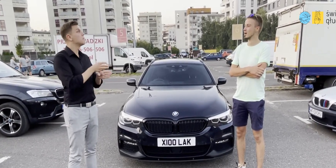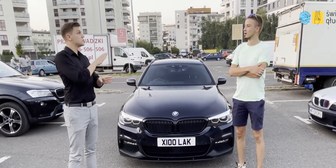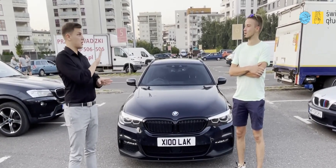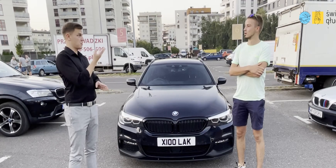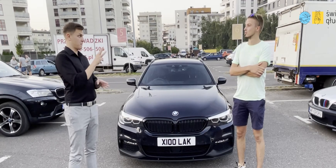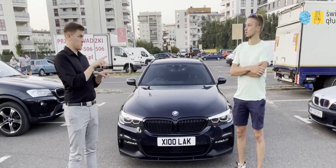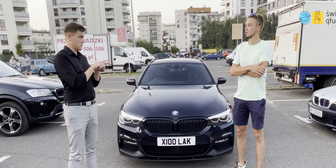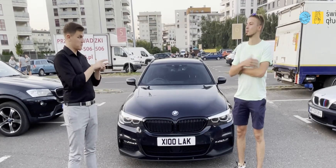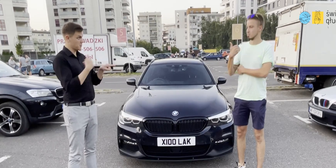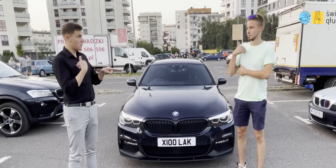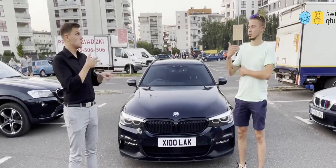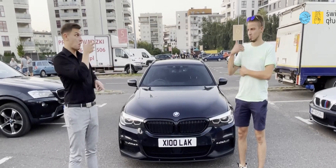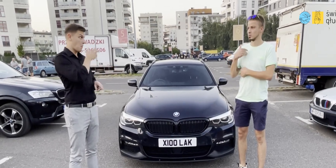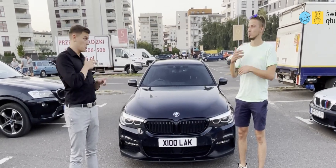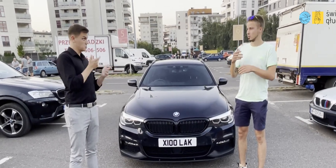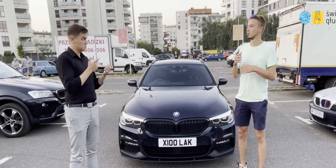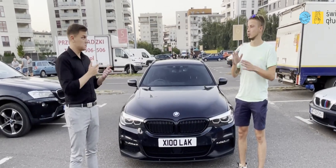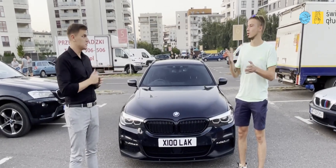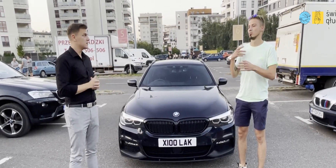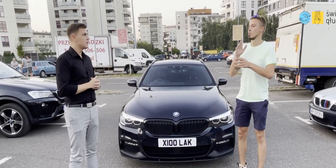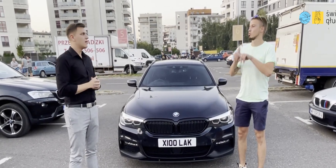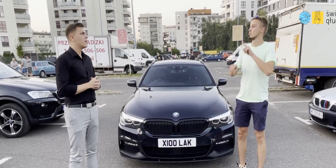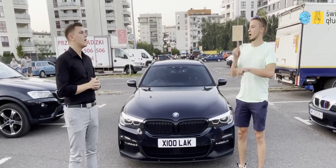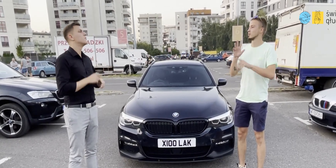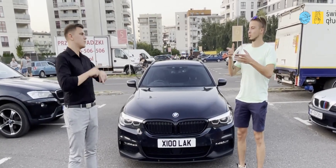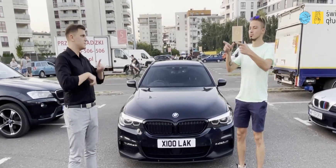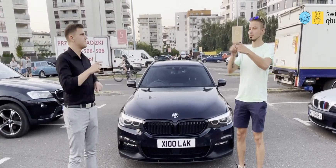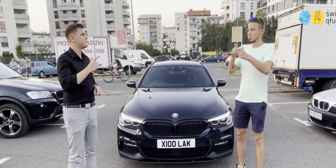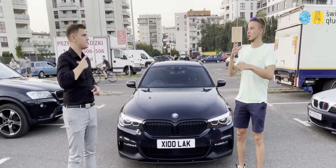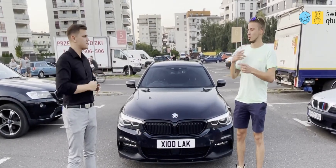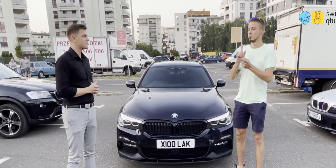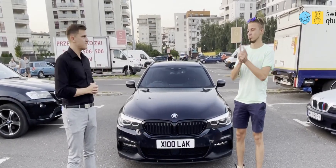And before this car, did you also have a BMW? [G] Yes, yes...